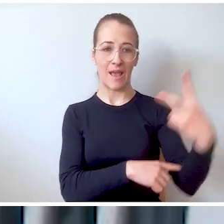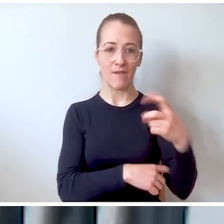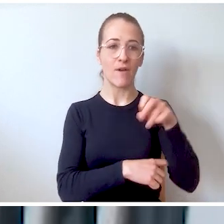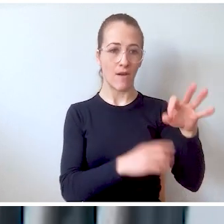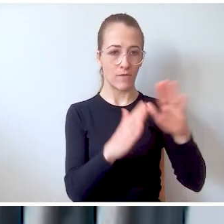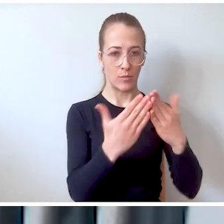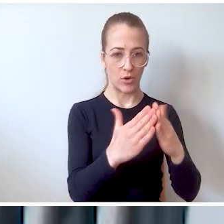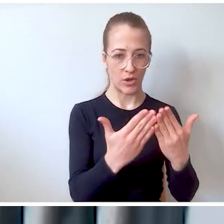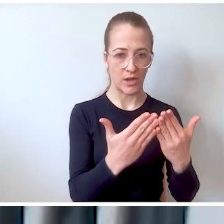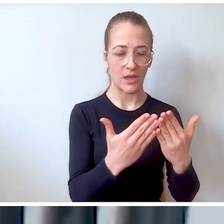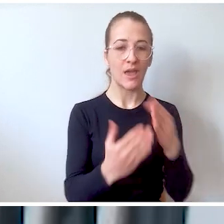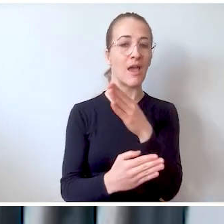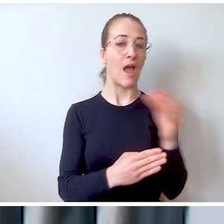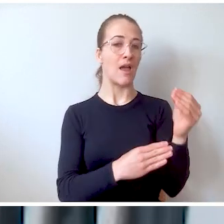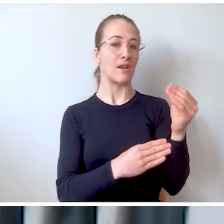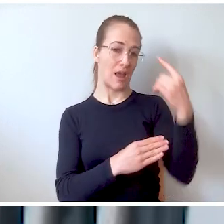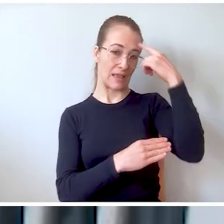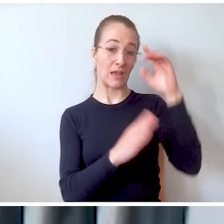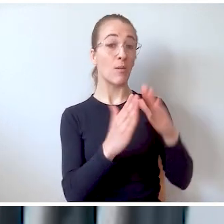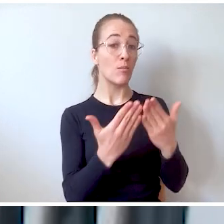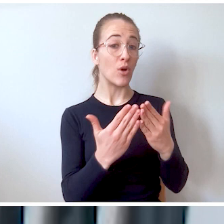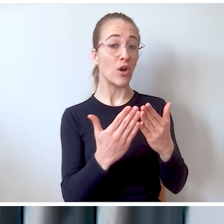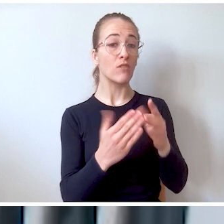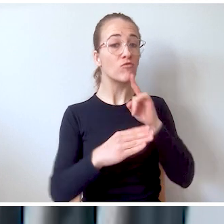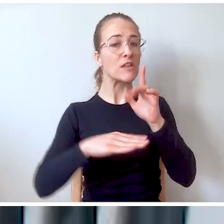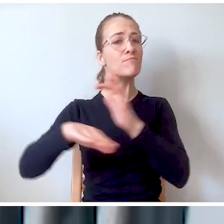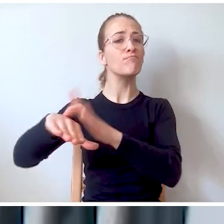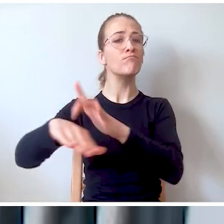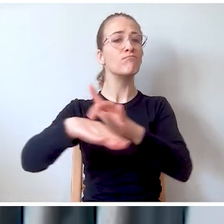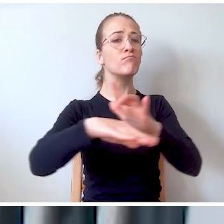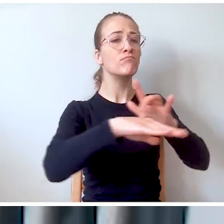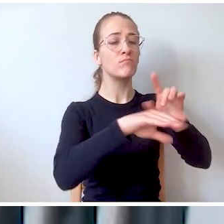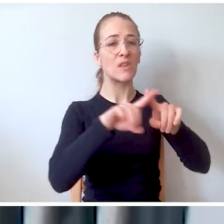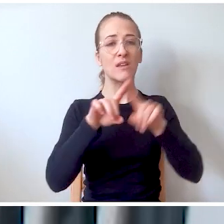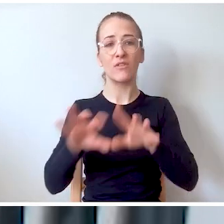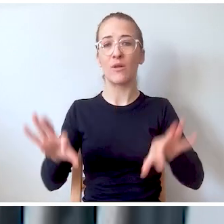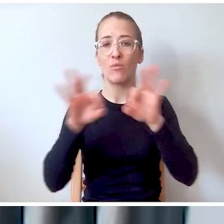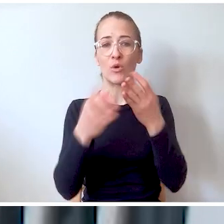And this book is, I think, touches on all the important things in my life.